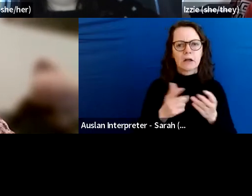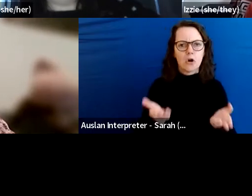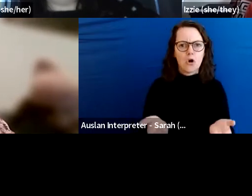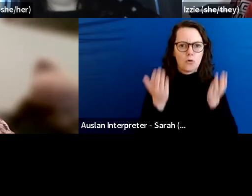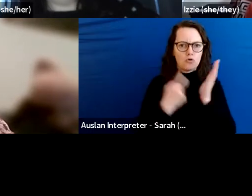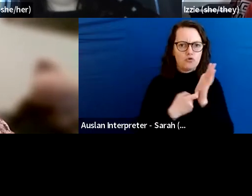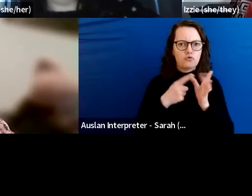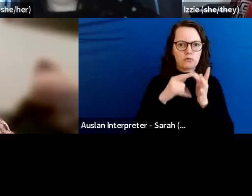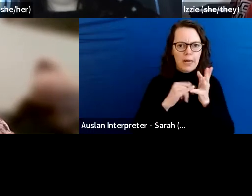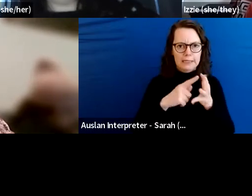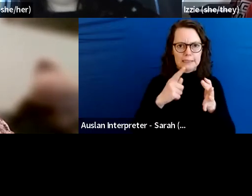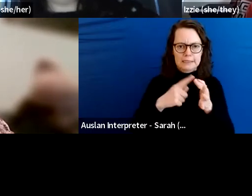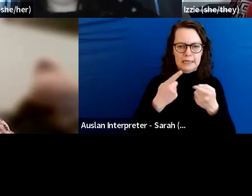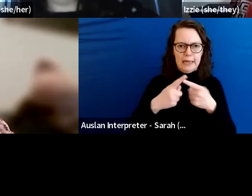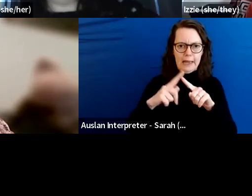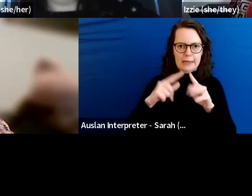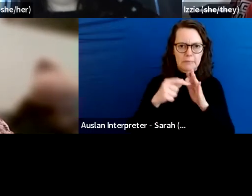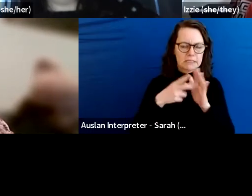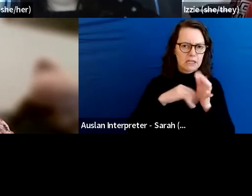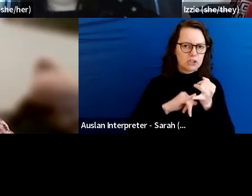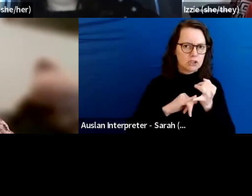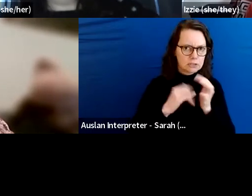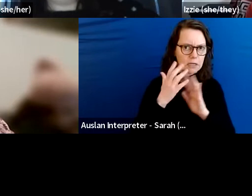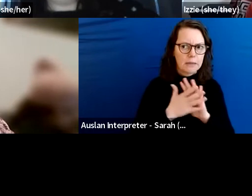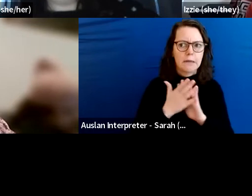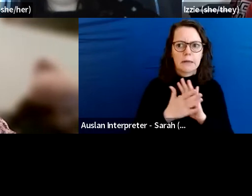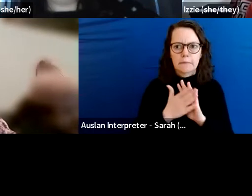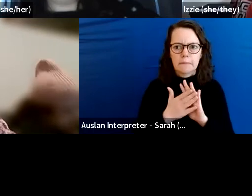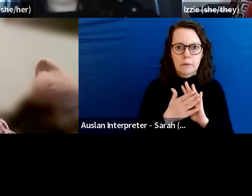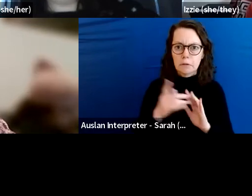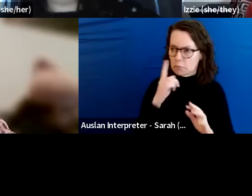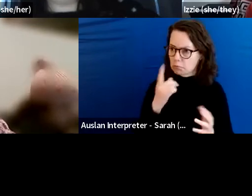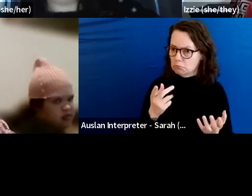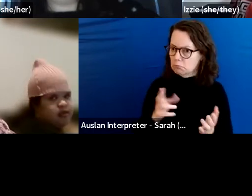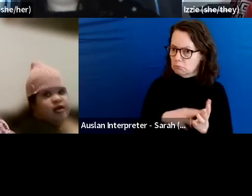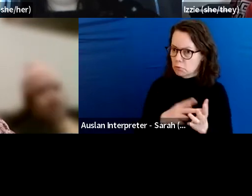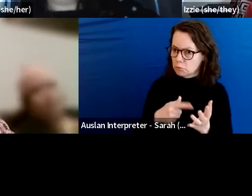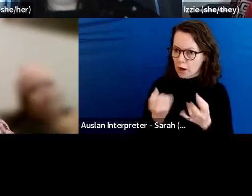The other thing of where people could expect or, or would like those things.